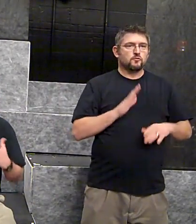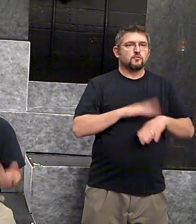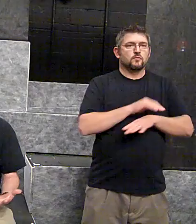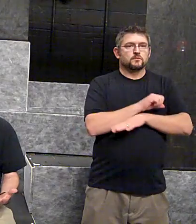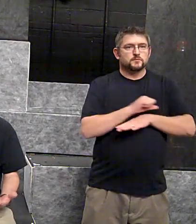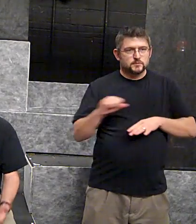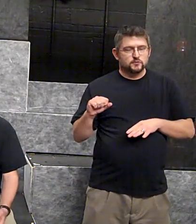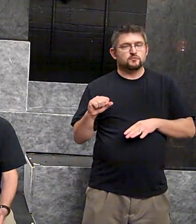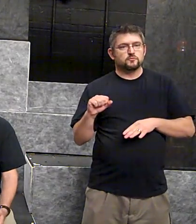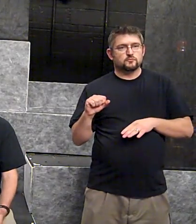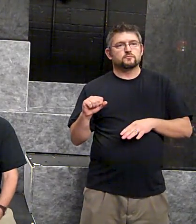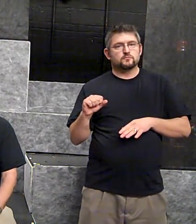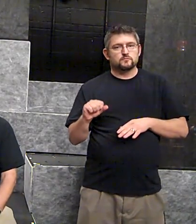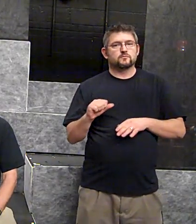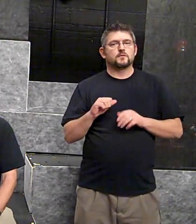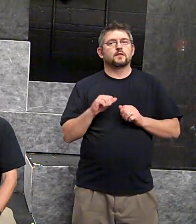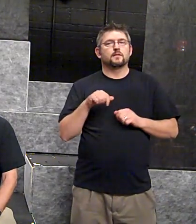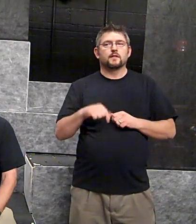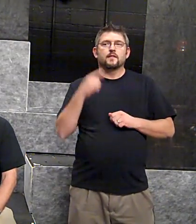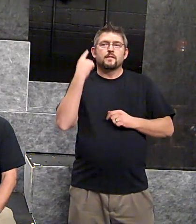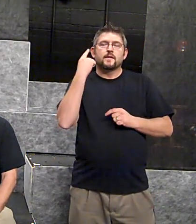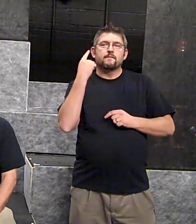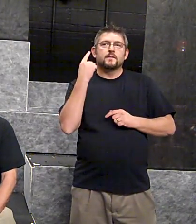so that's how it's affected me. I think of it in a totally new way